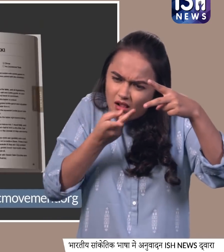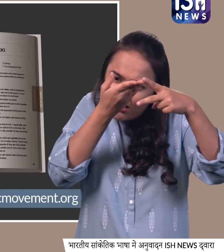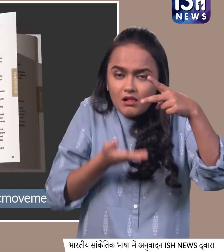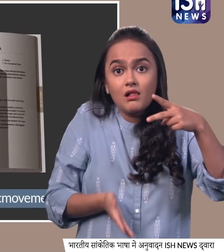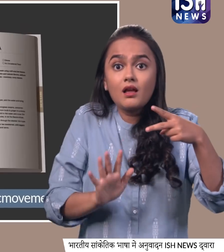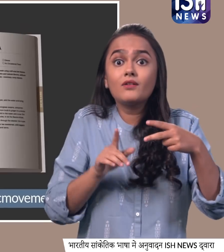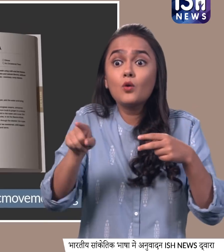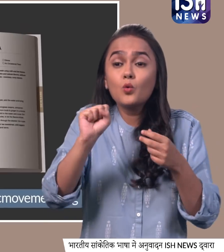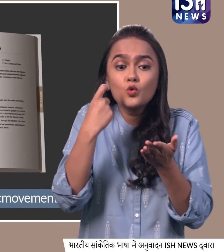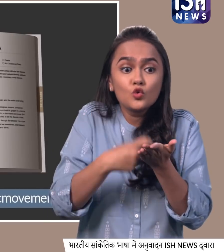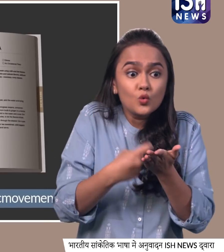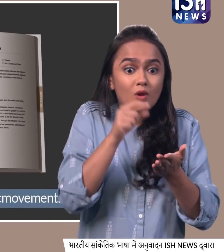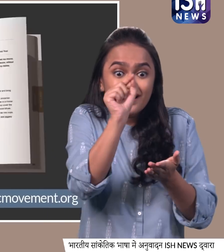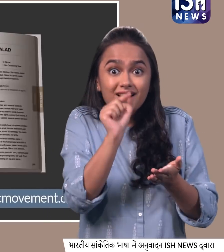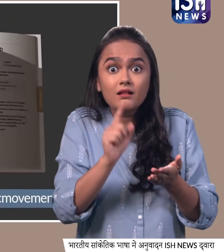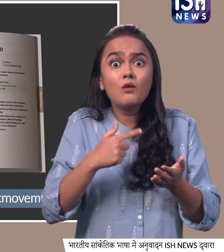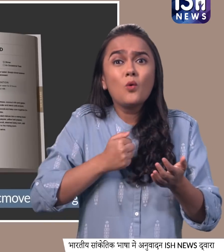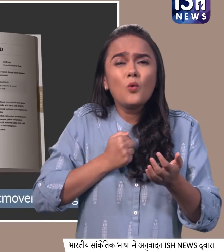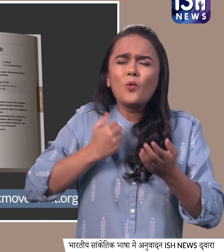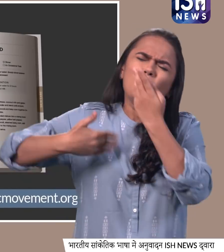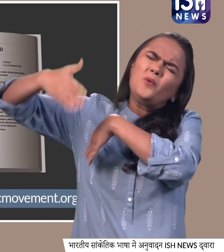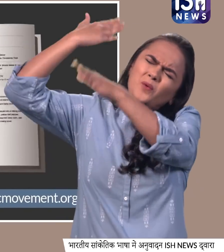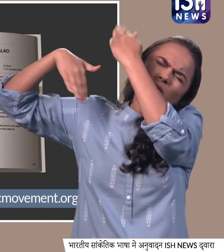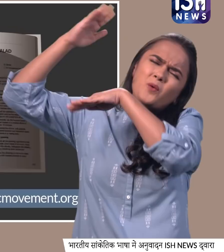The principles featured in it are based on our ancient scriptures